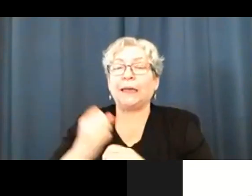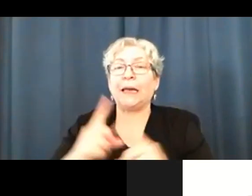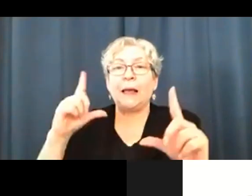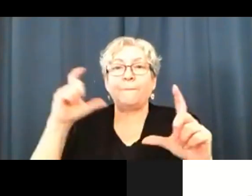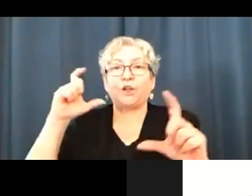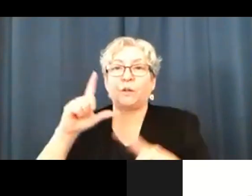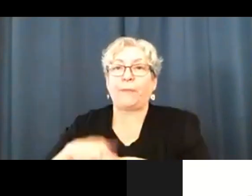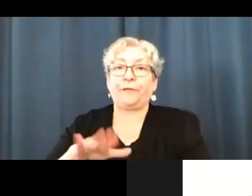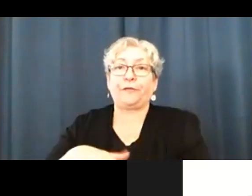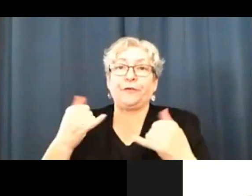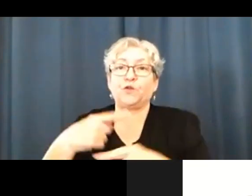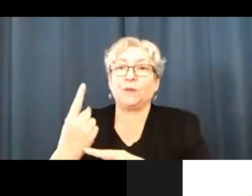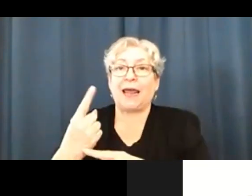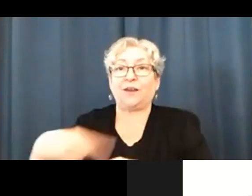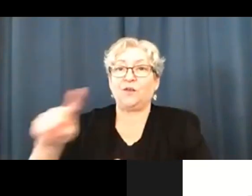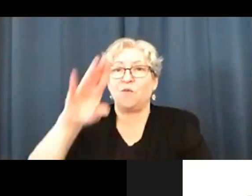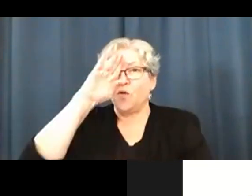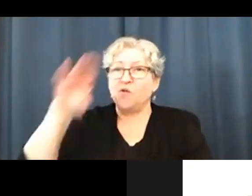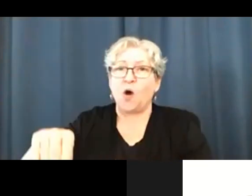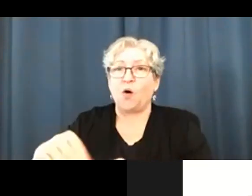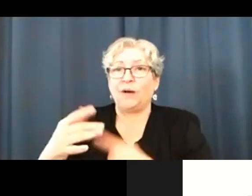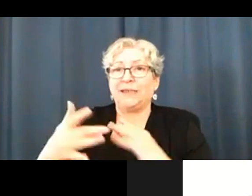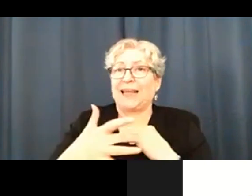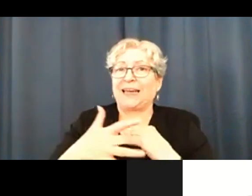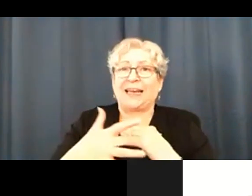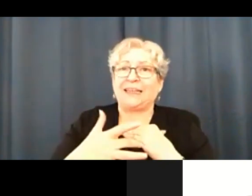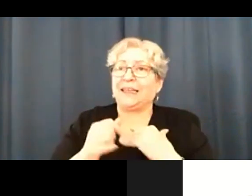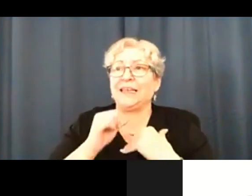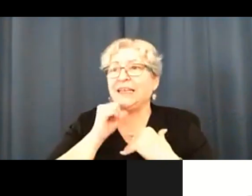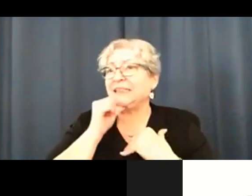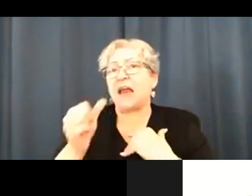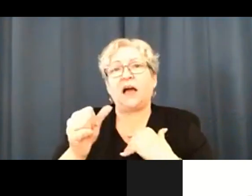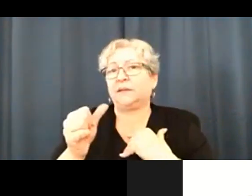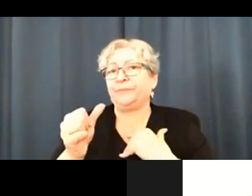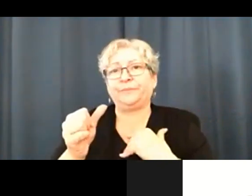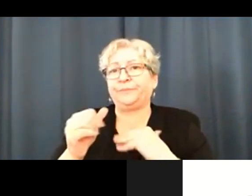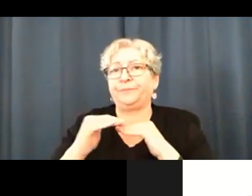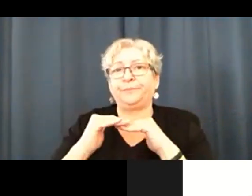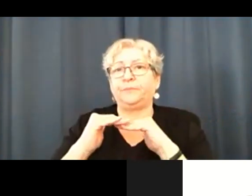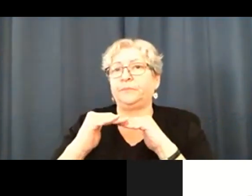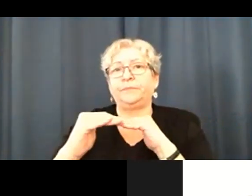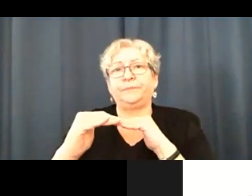And I think as everyone on this call knows, technology is certainly not standing still. So, things are gonna change.